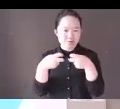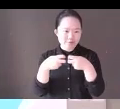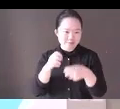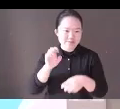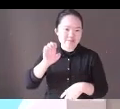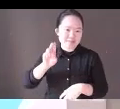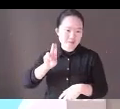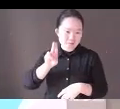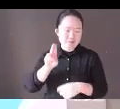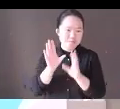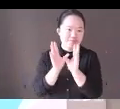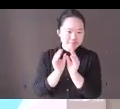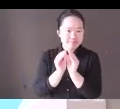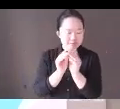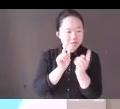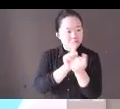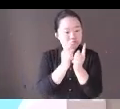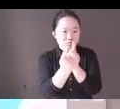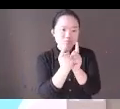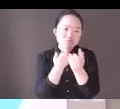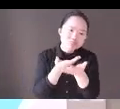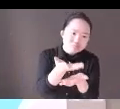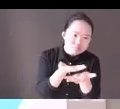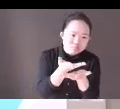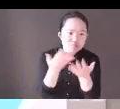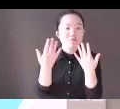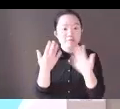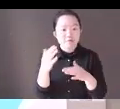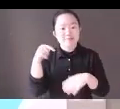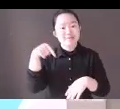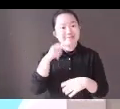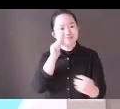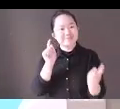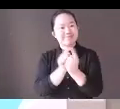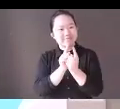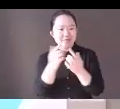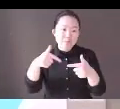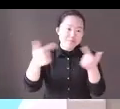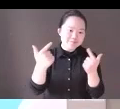Helsinki so if somebody says that then now we are here we're doing it in hinki so thank you naab for